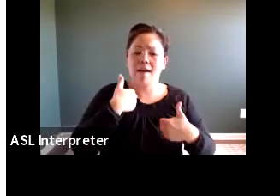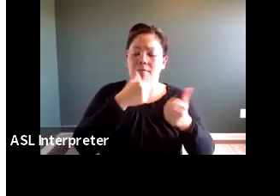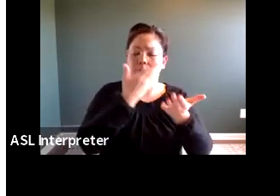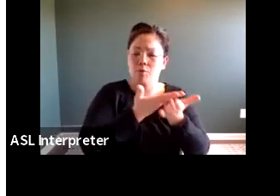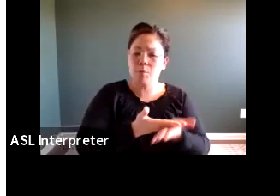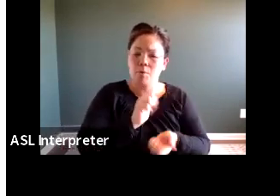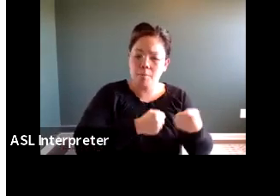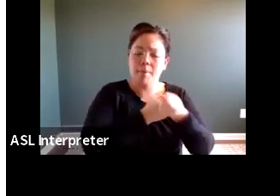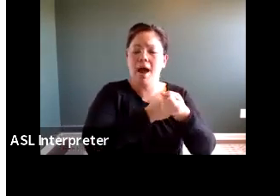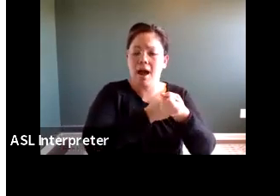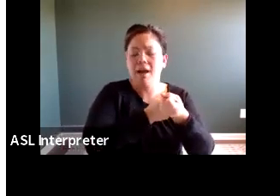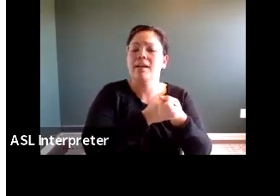And hold on just a second.